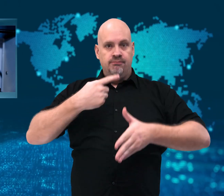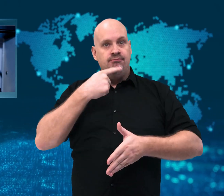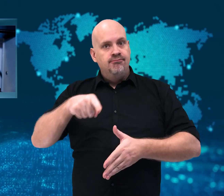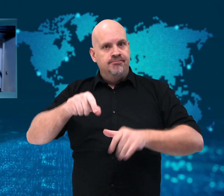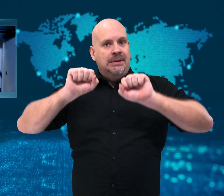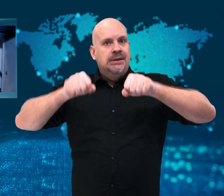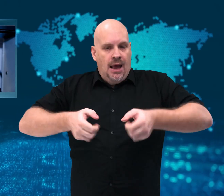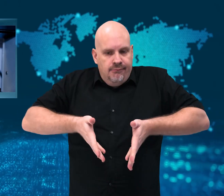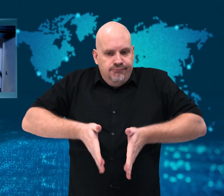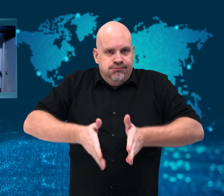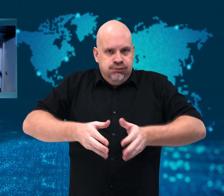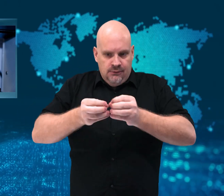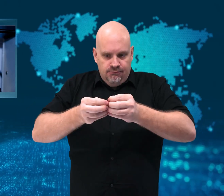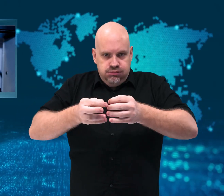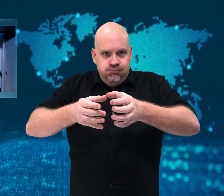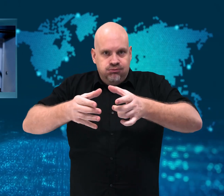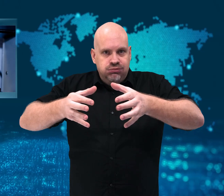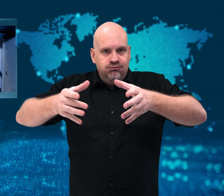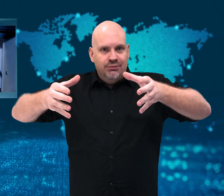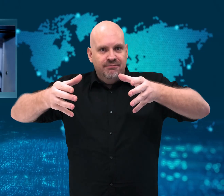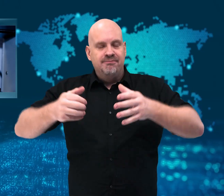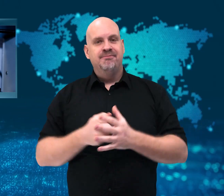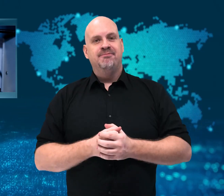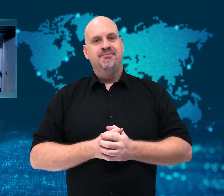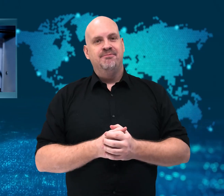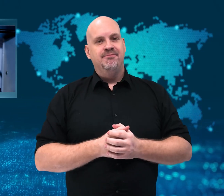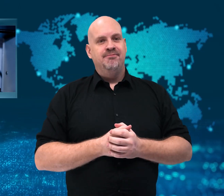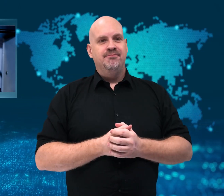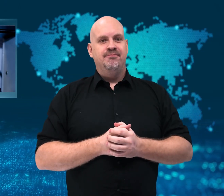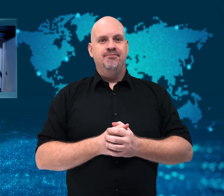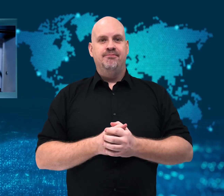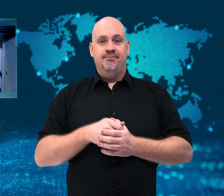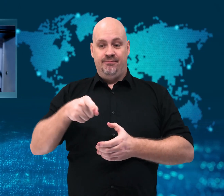“living robots” can now reproduce.